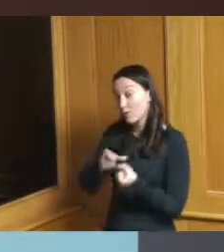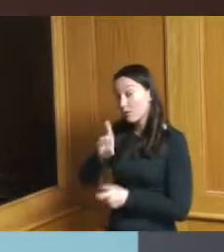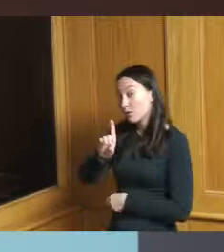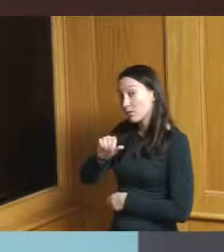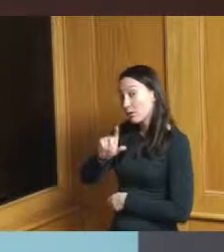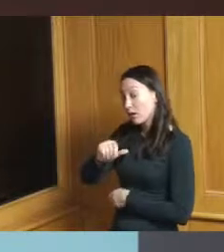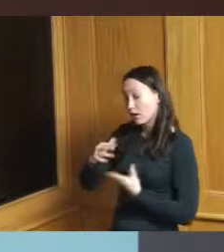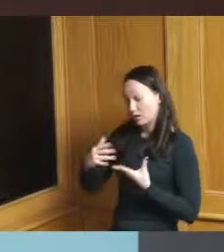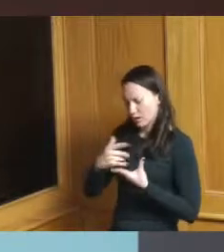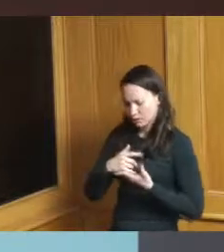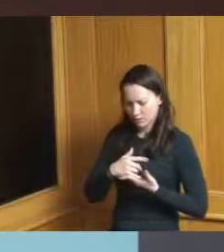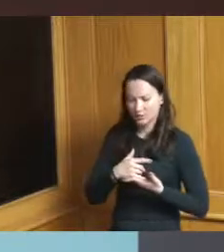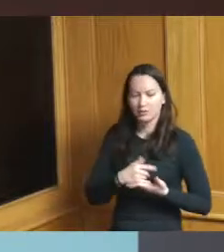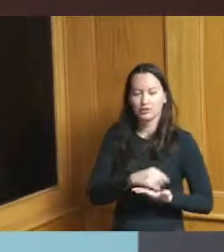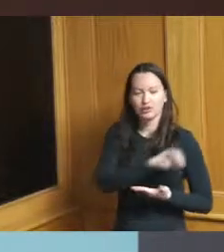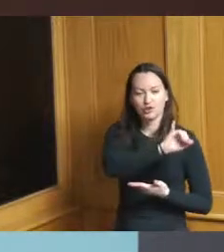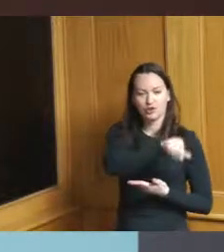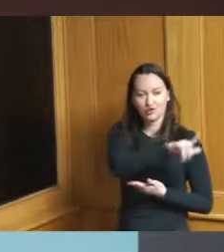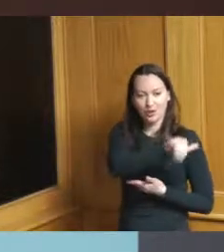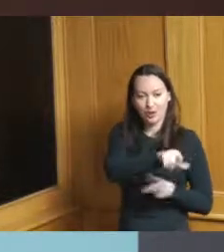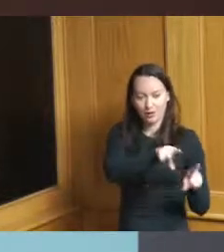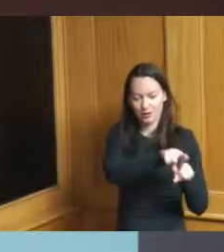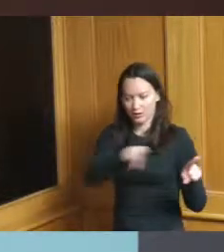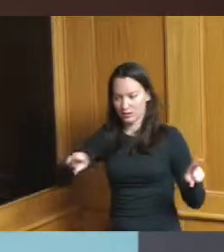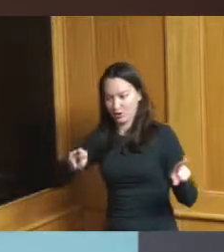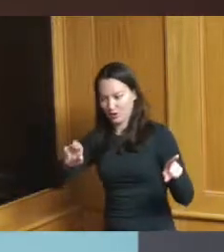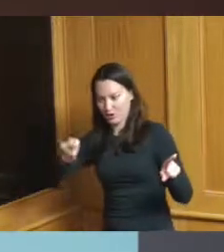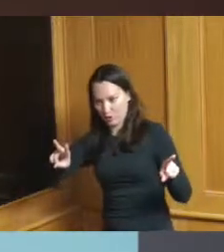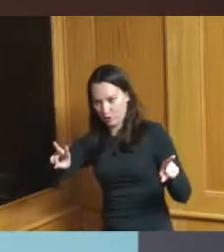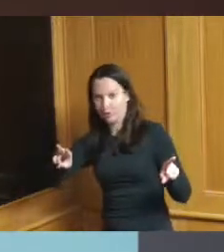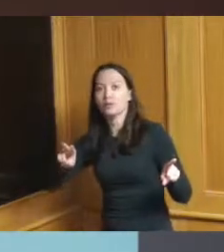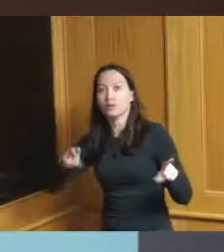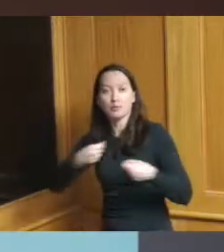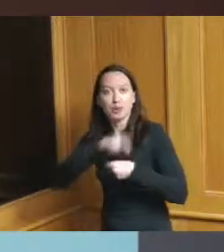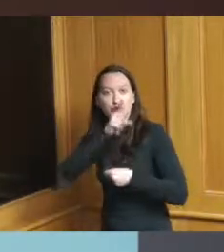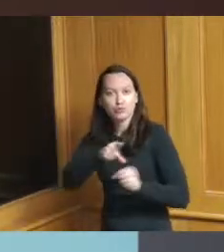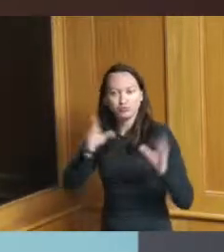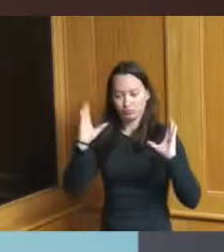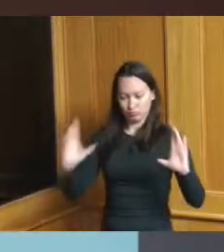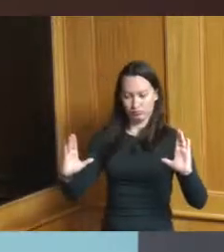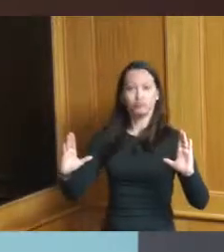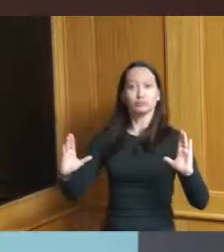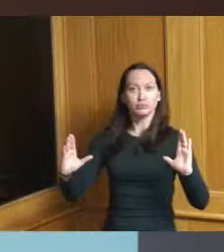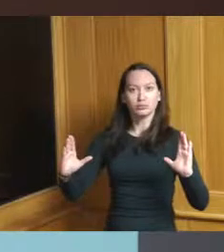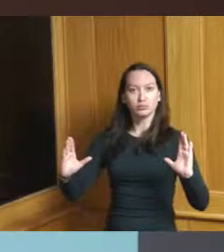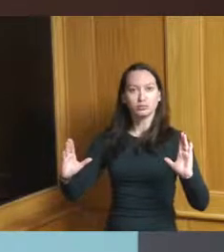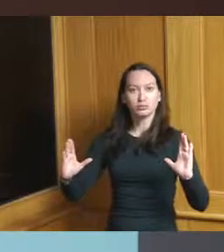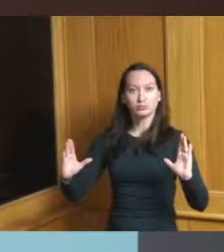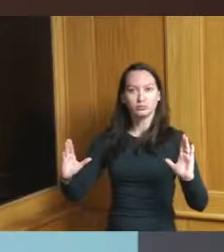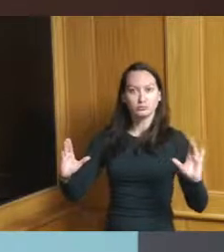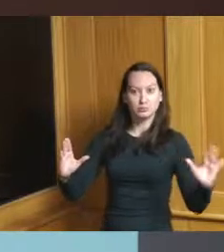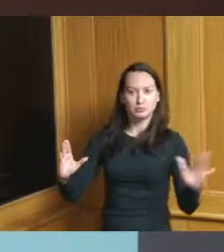from July through November so we wanted to make sure it's representative to and I got that number